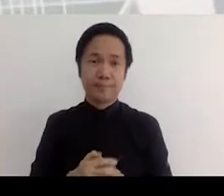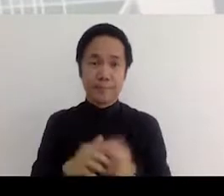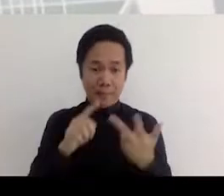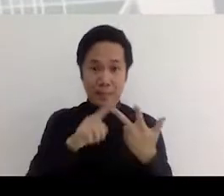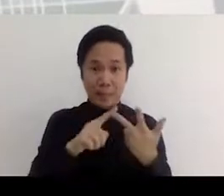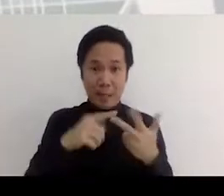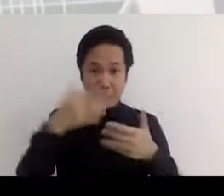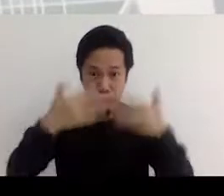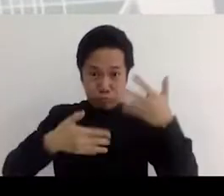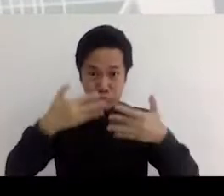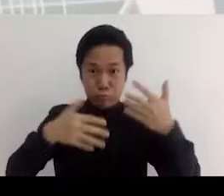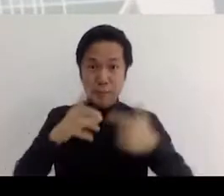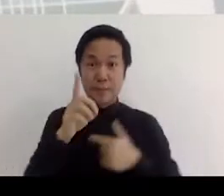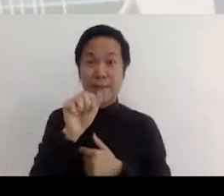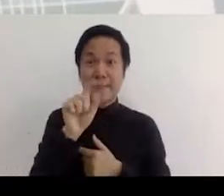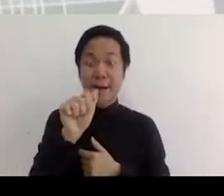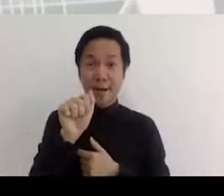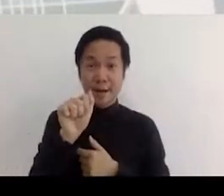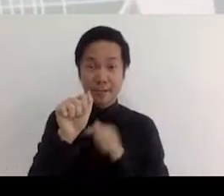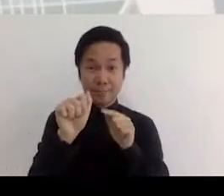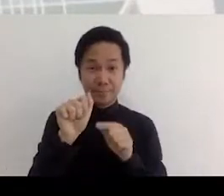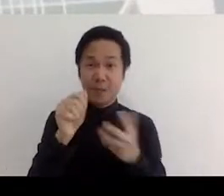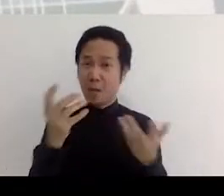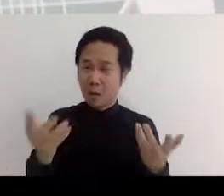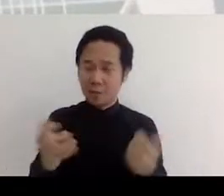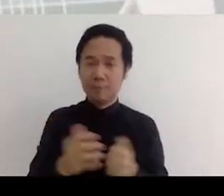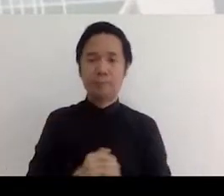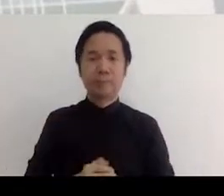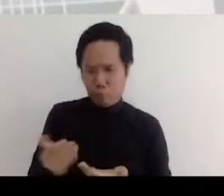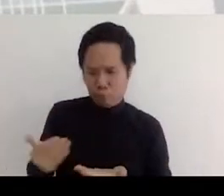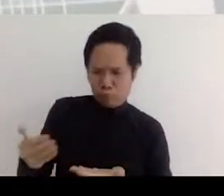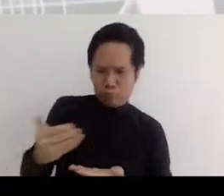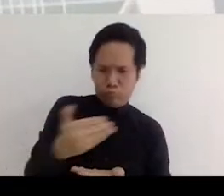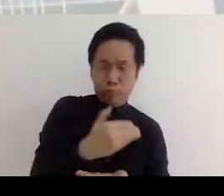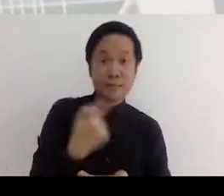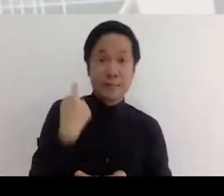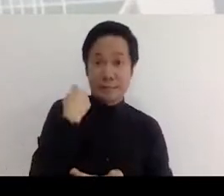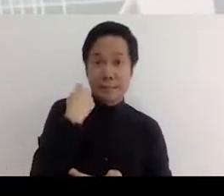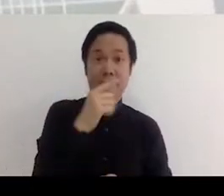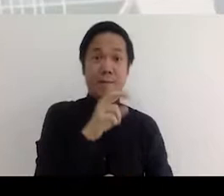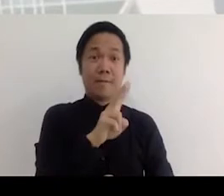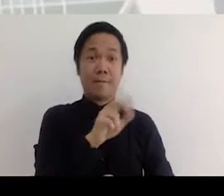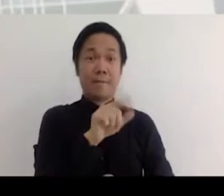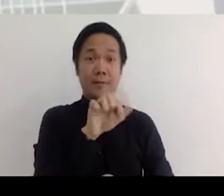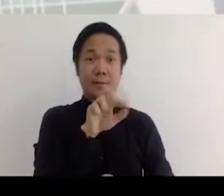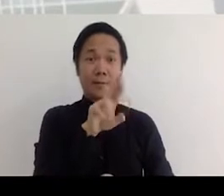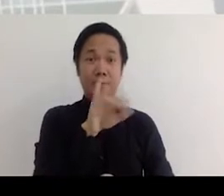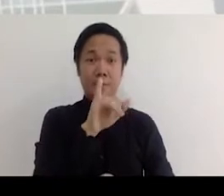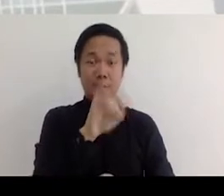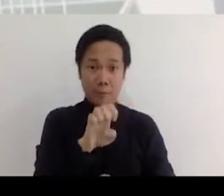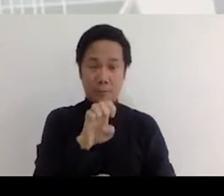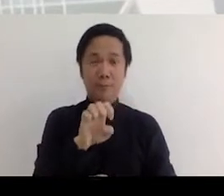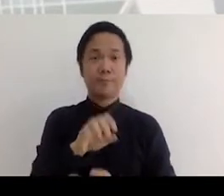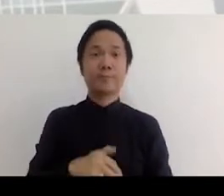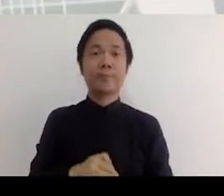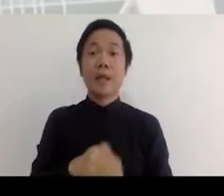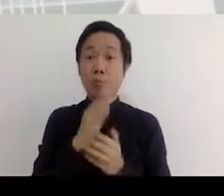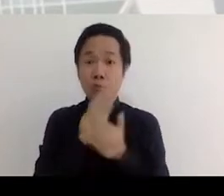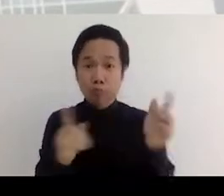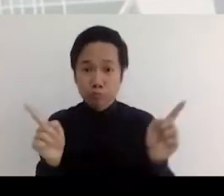We will come back to you on that. We have questions on how developing countries, that maybe don’t have all of the technology,